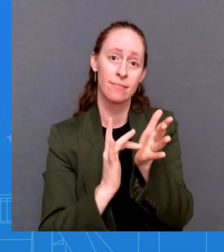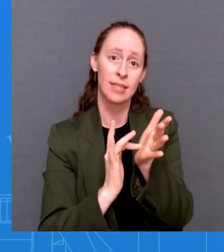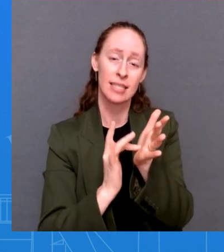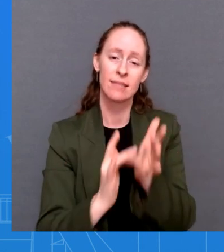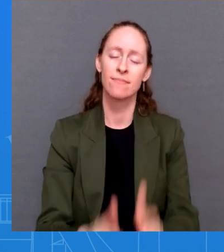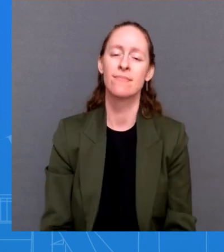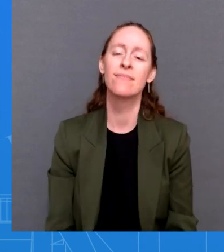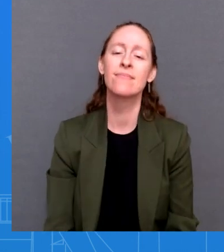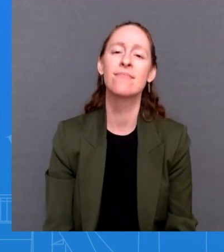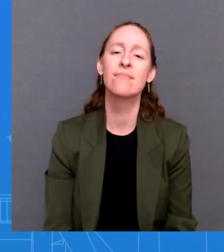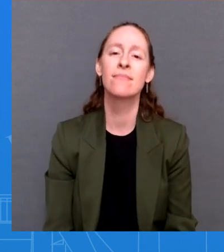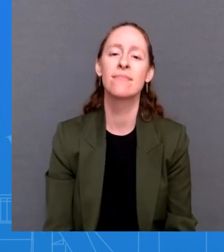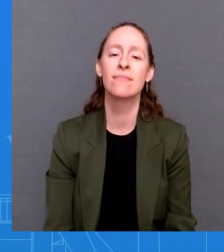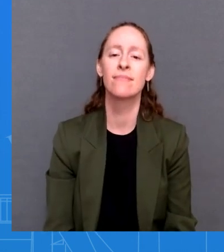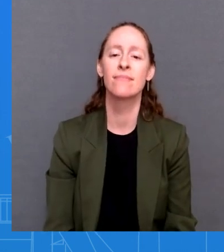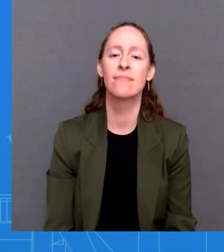like Black Pride and Southern Decadence.